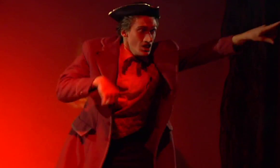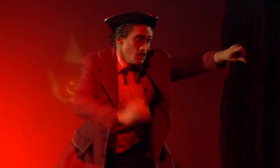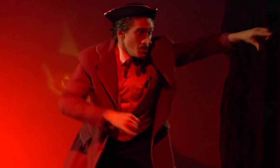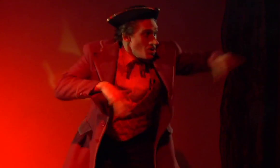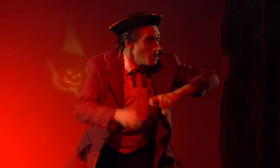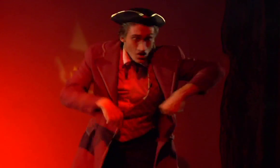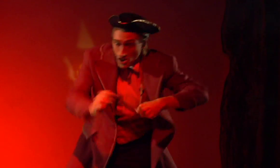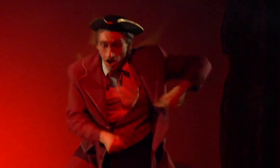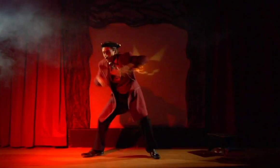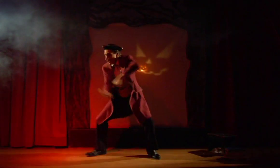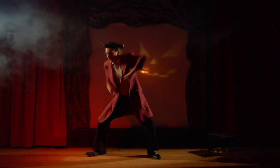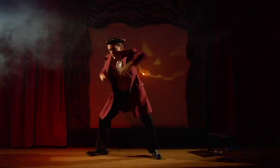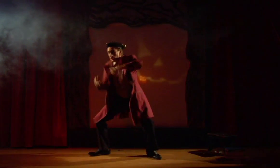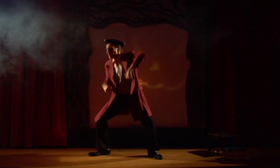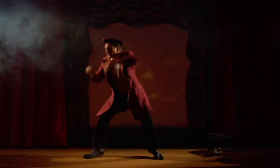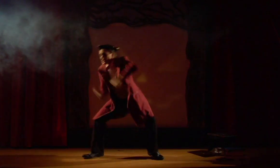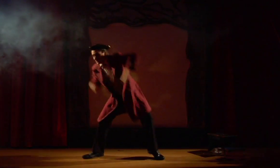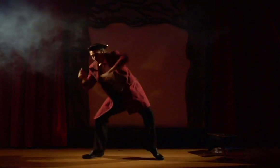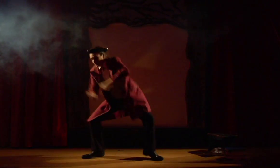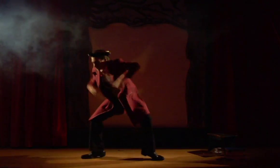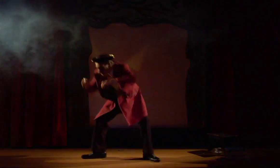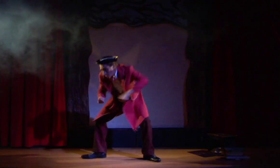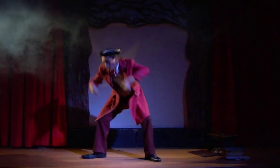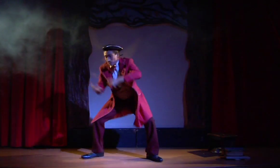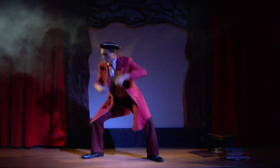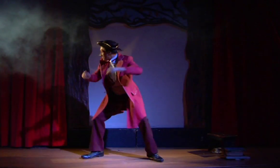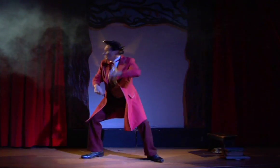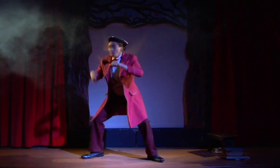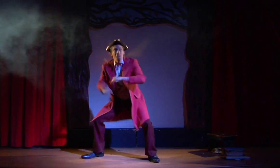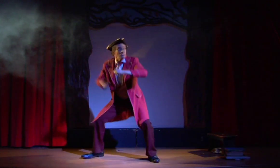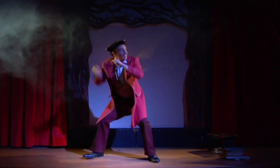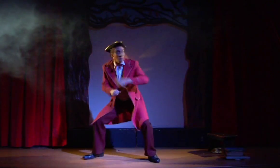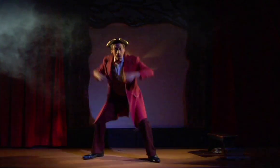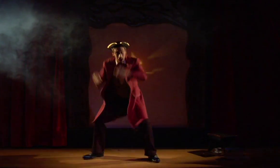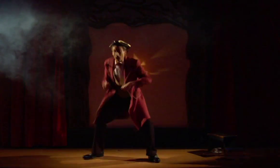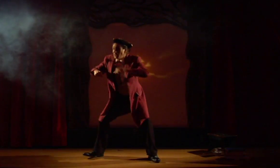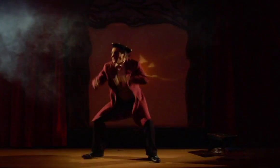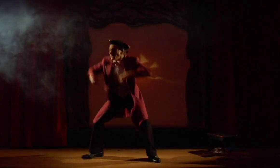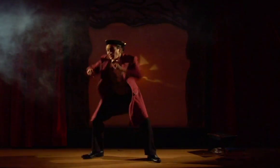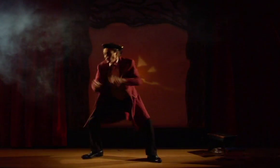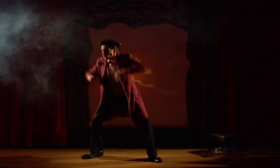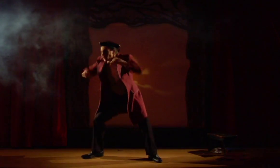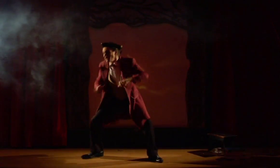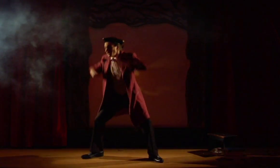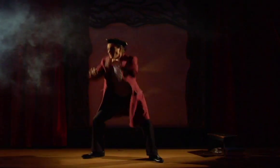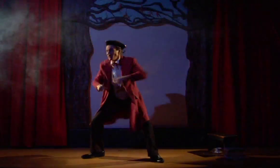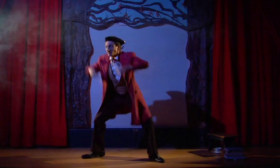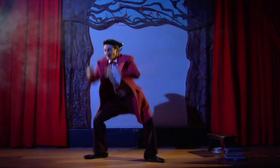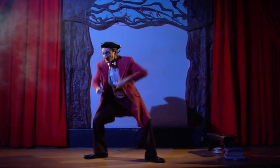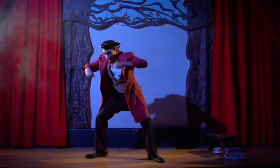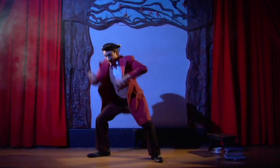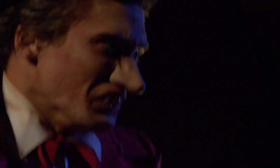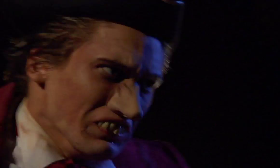(The sounds return, faster and louder than ever.)